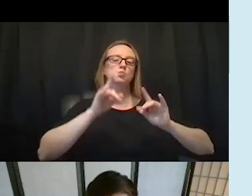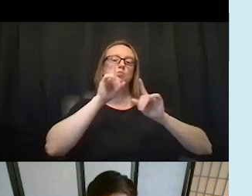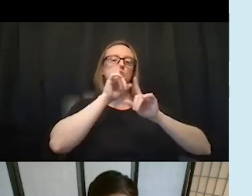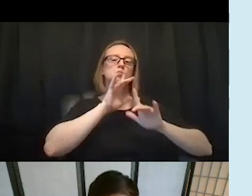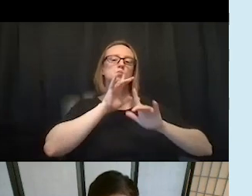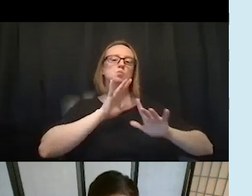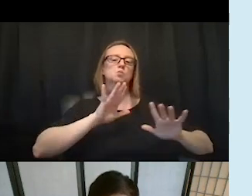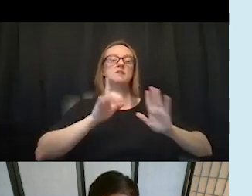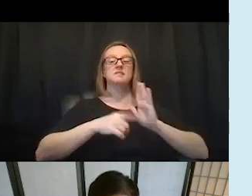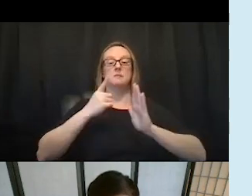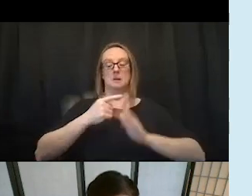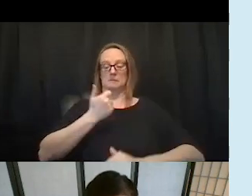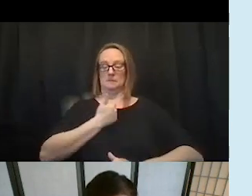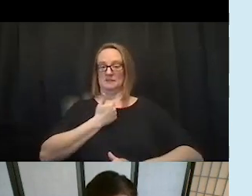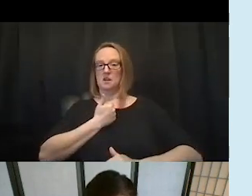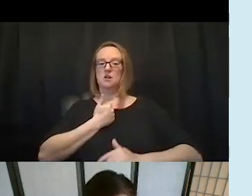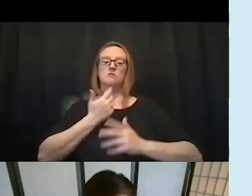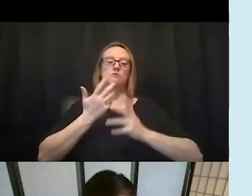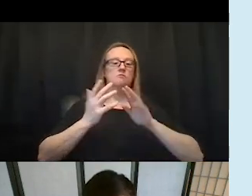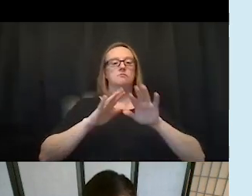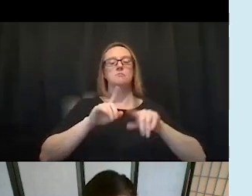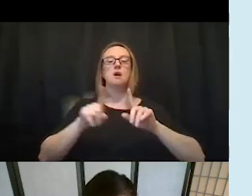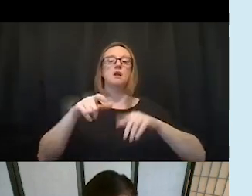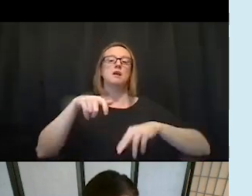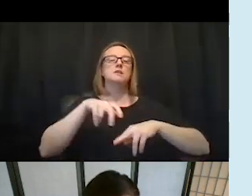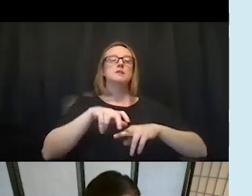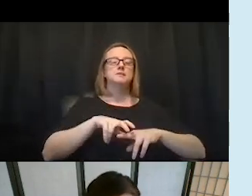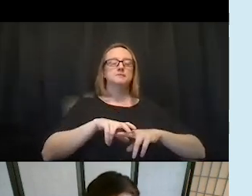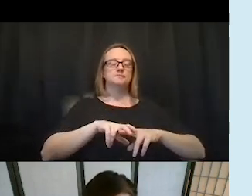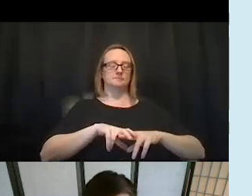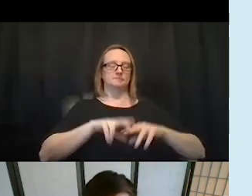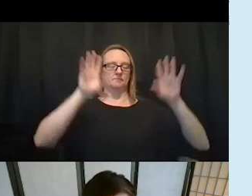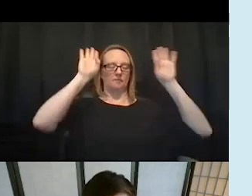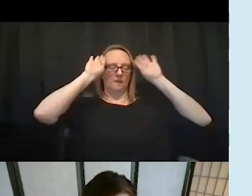to essentially become more in tune with whatever I'm noticing in my body and in my emotions